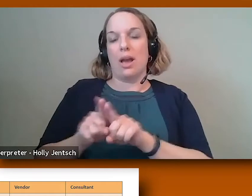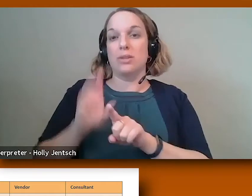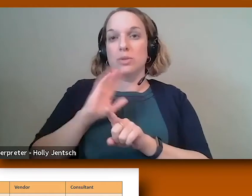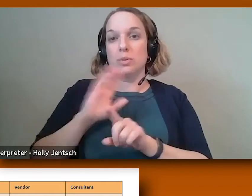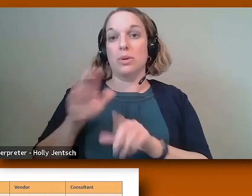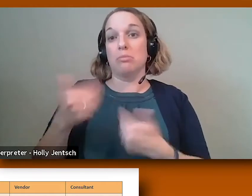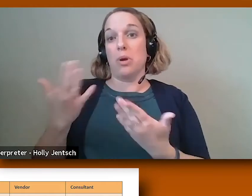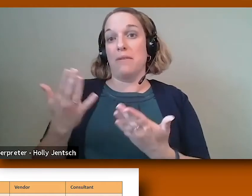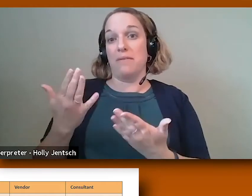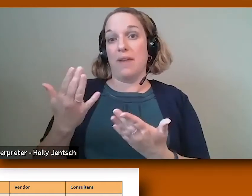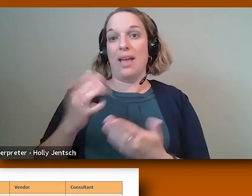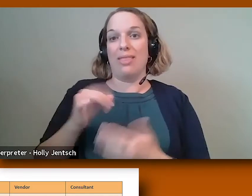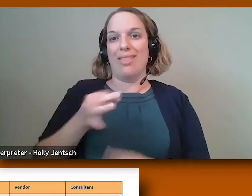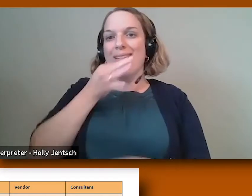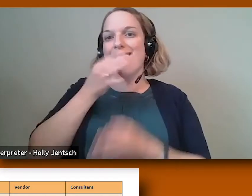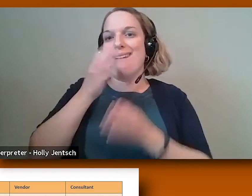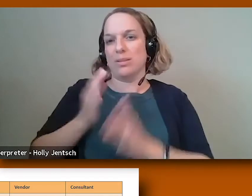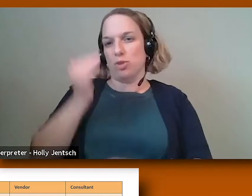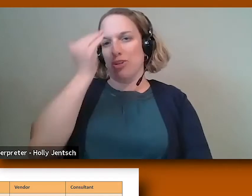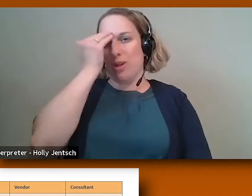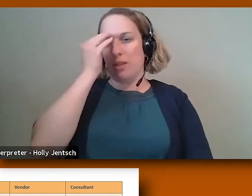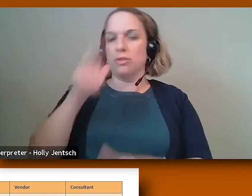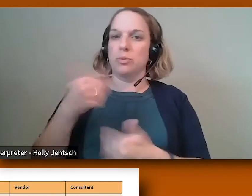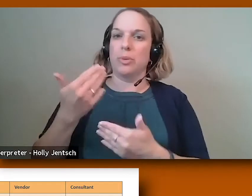on your research and give you advice and guidance.